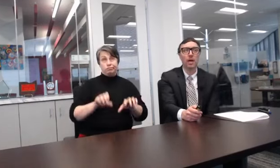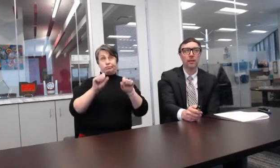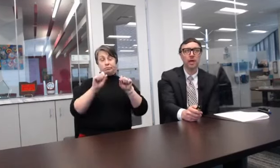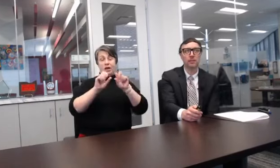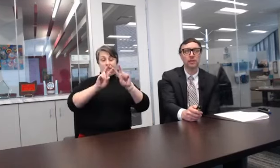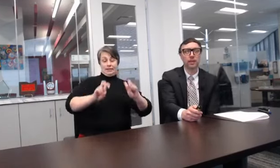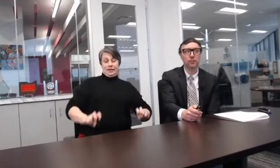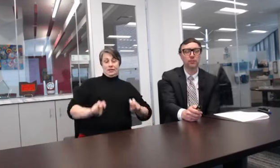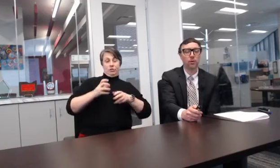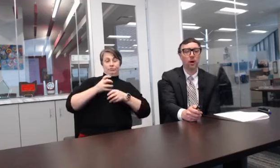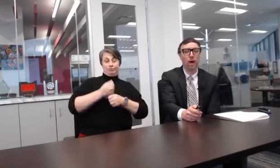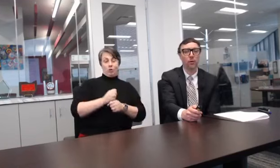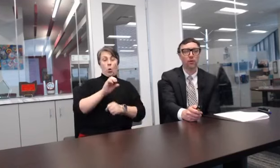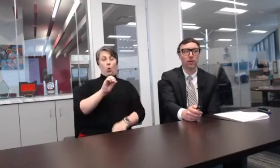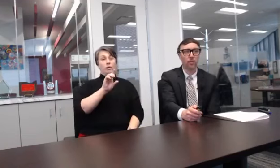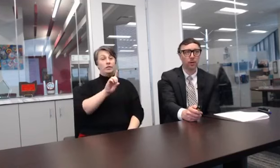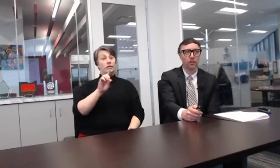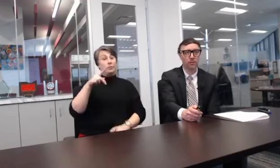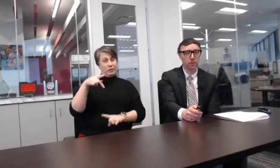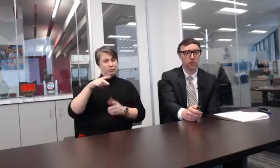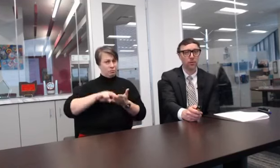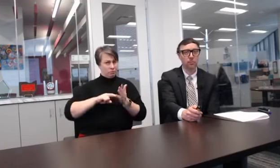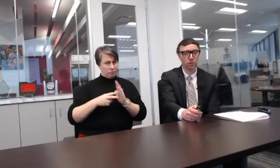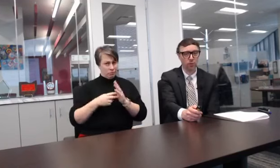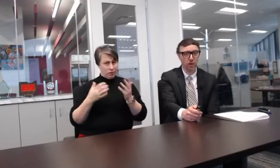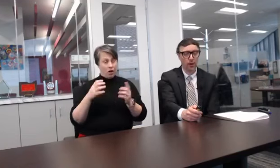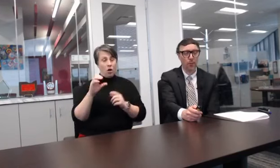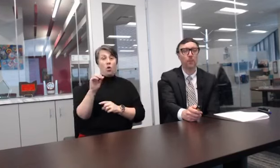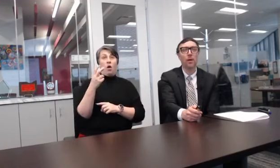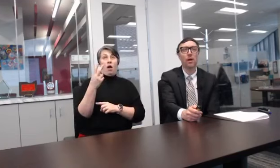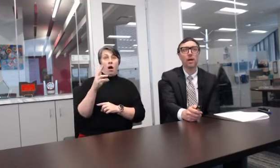And that stands for Ohio Developmental Disabilities Profile.